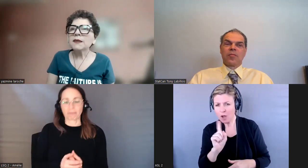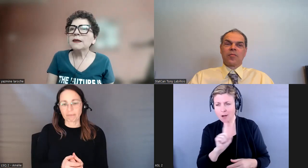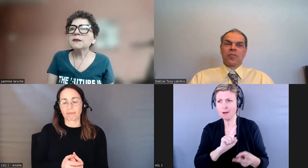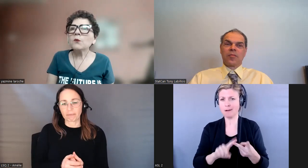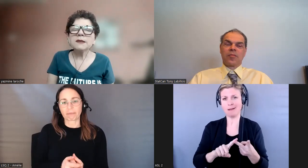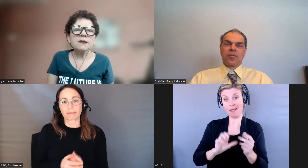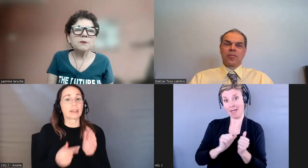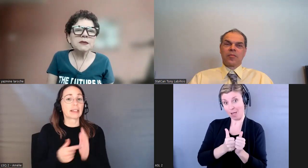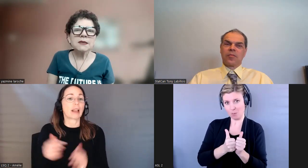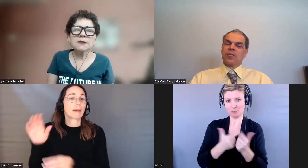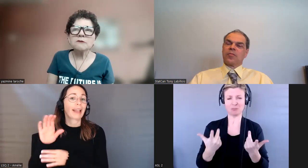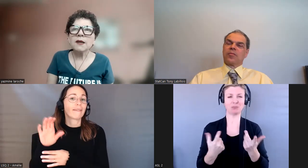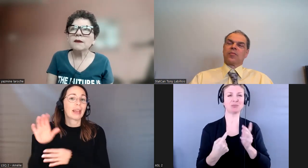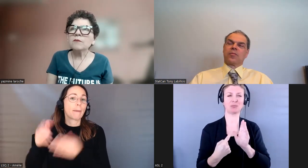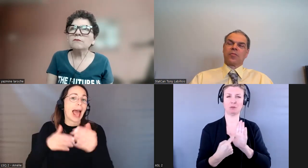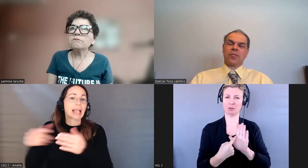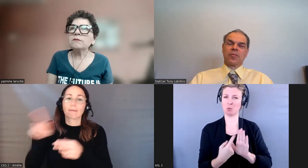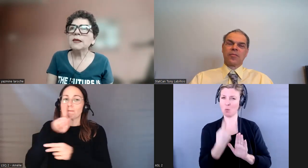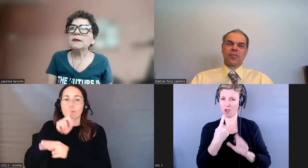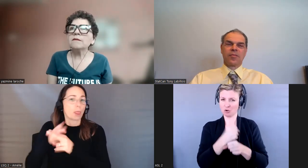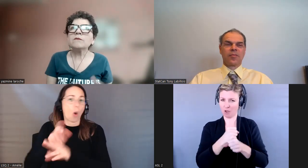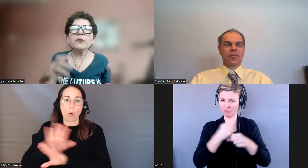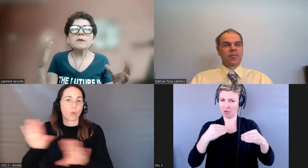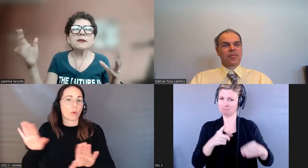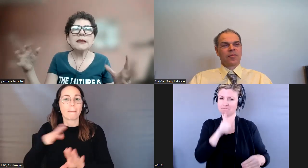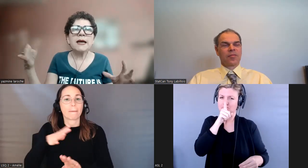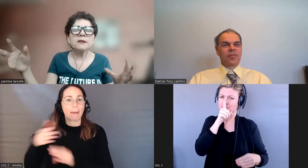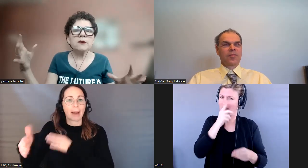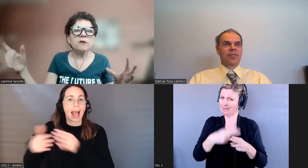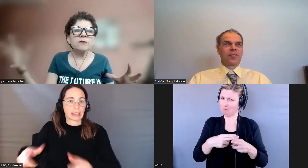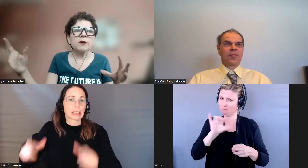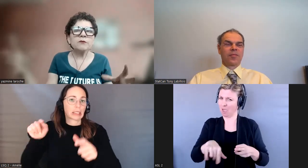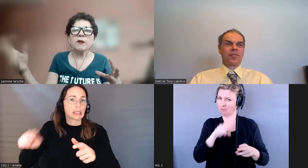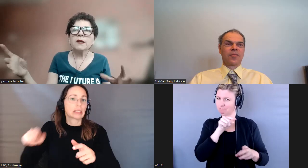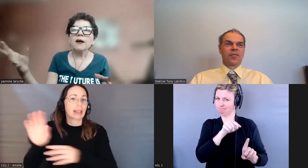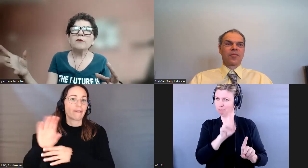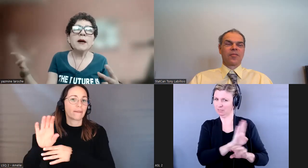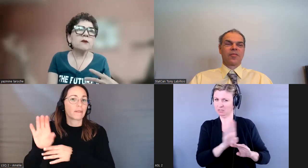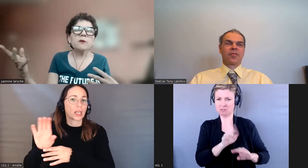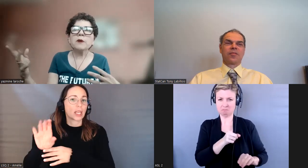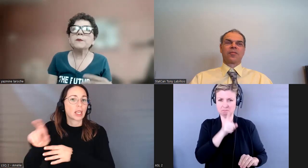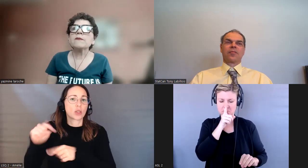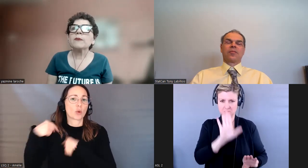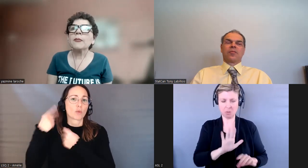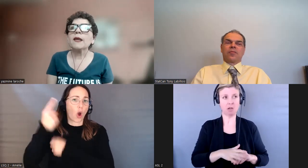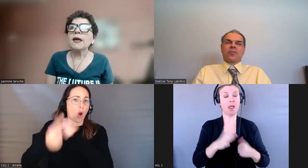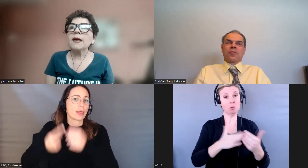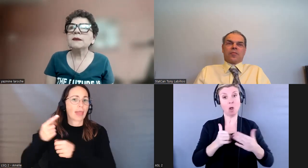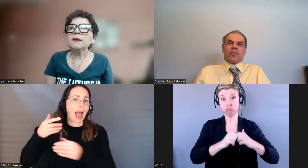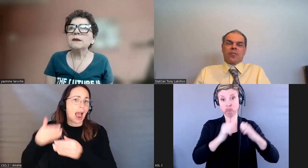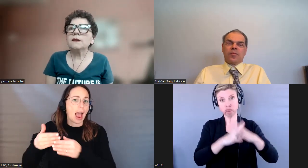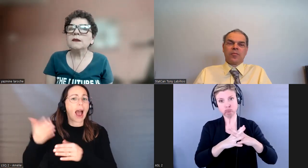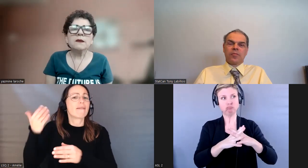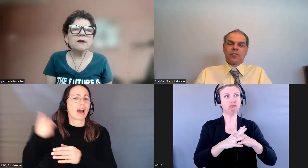that went into business um in probably the last year of of my career and they're not